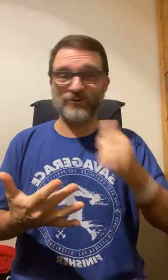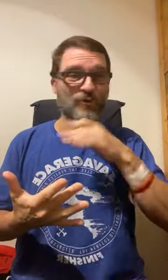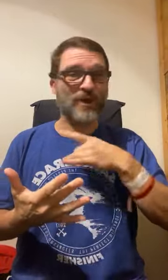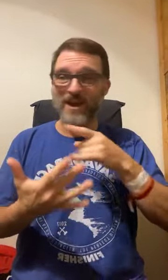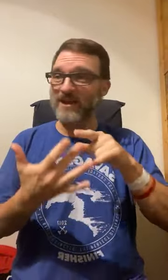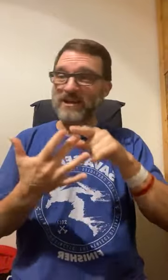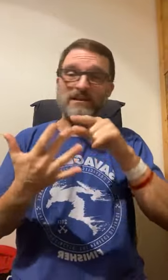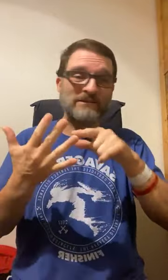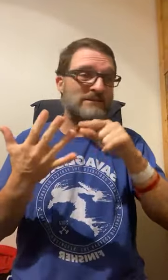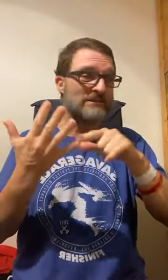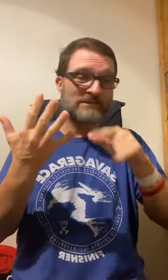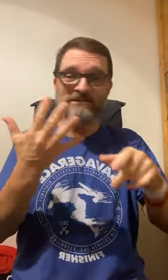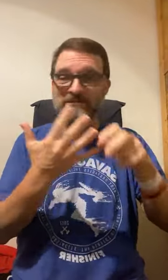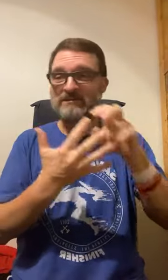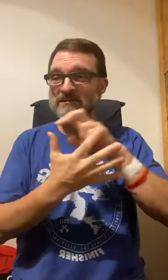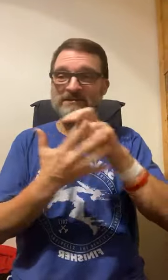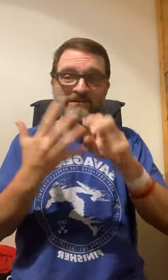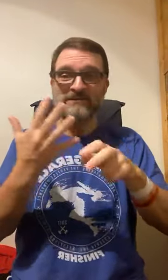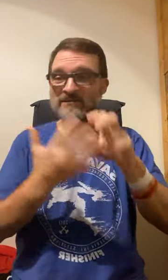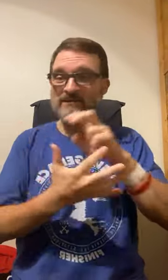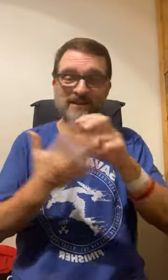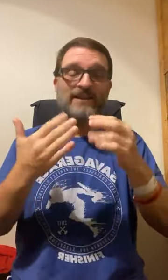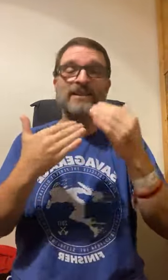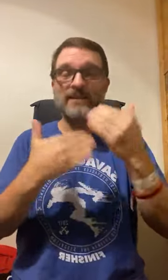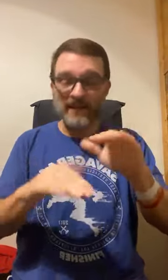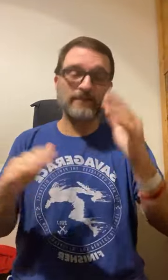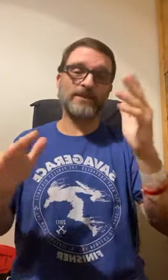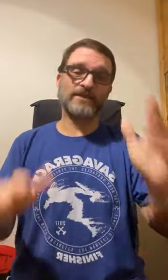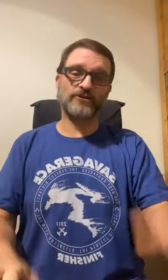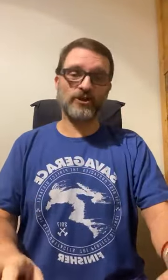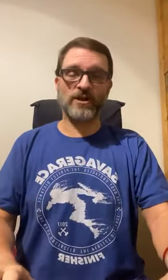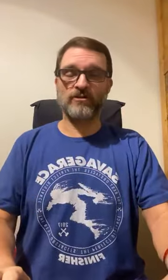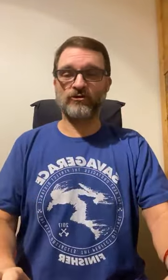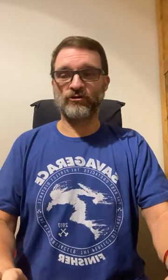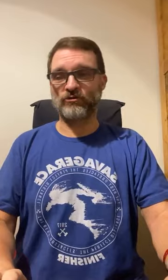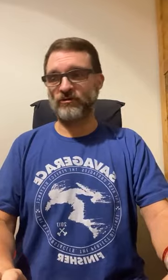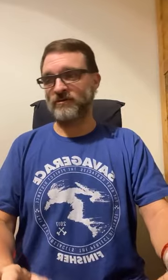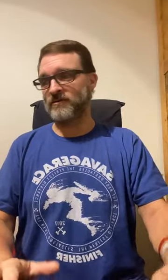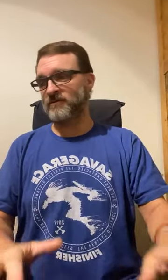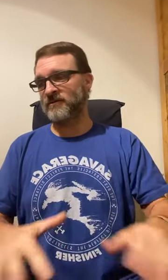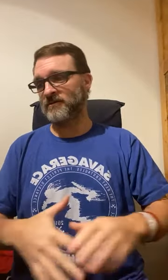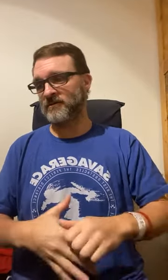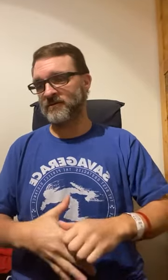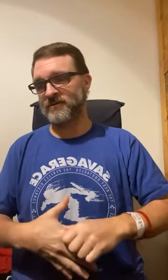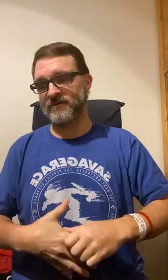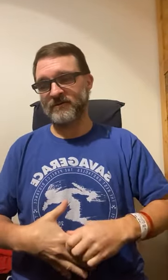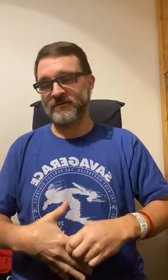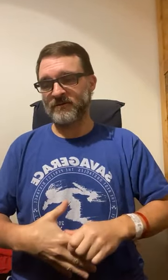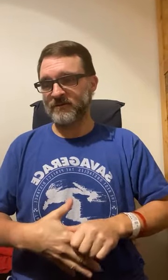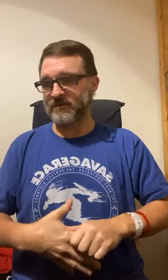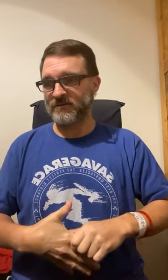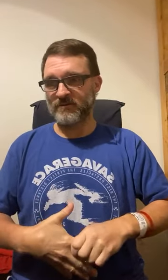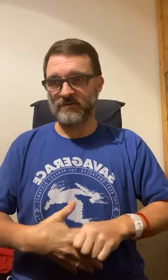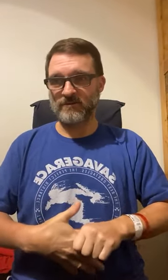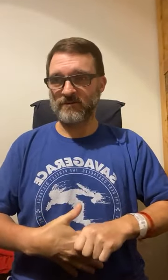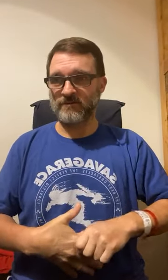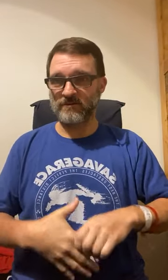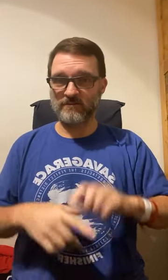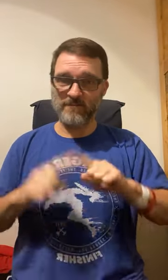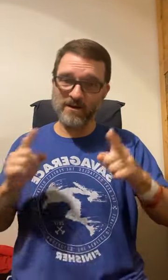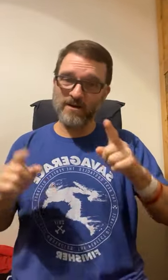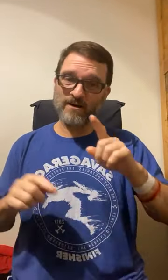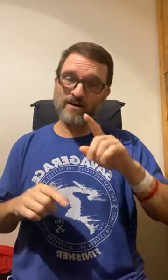If you dont like this or any of them, you're still limited with the channels.